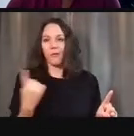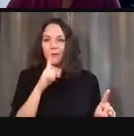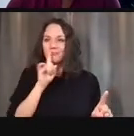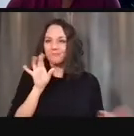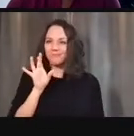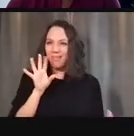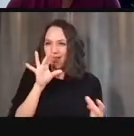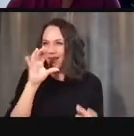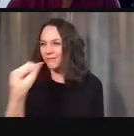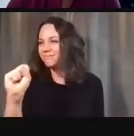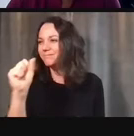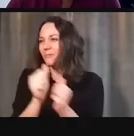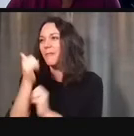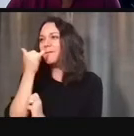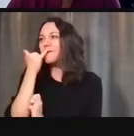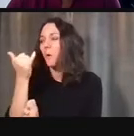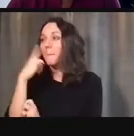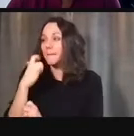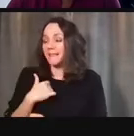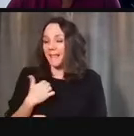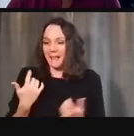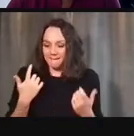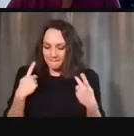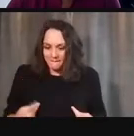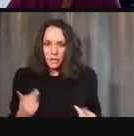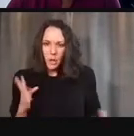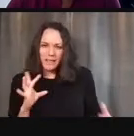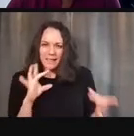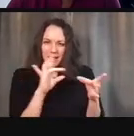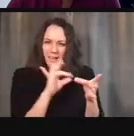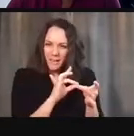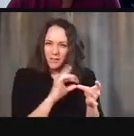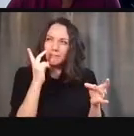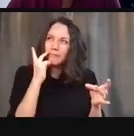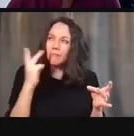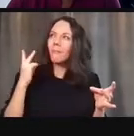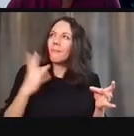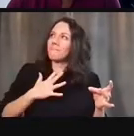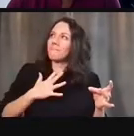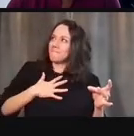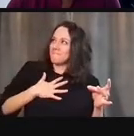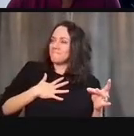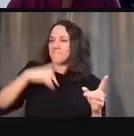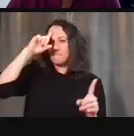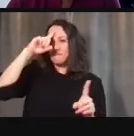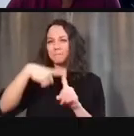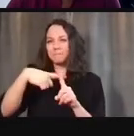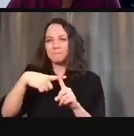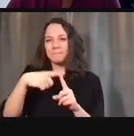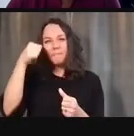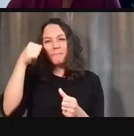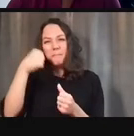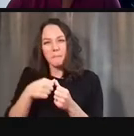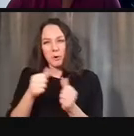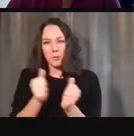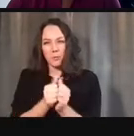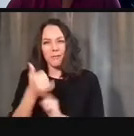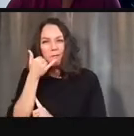because I had a very physical connection, a nostalgic connection with the phone. And it's awesome to see that